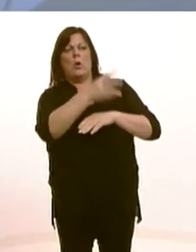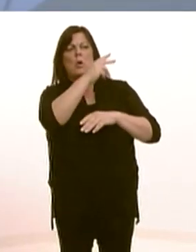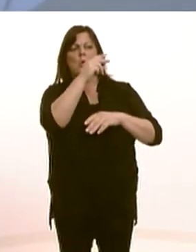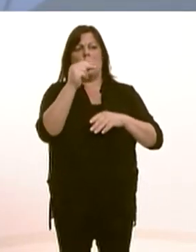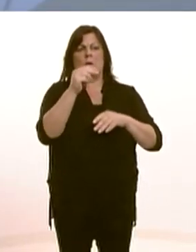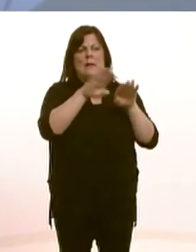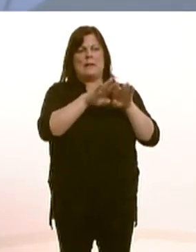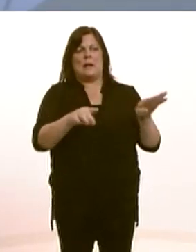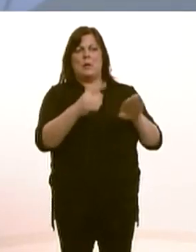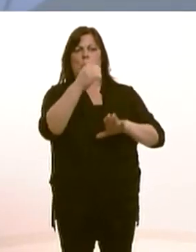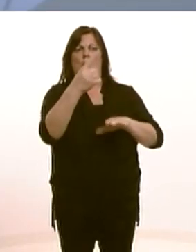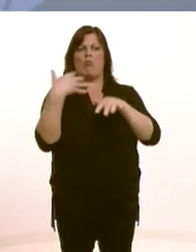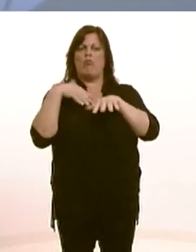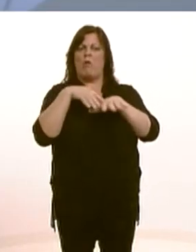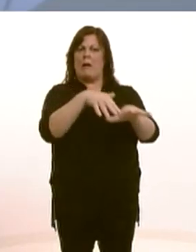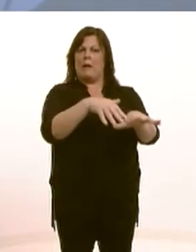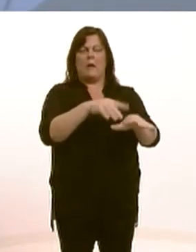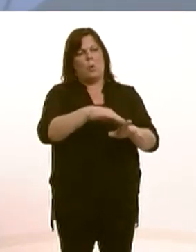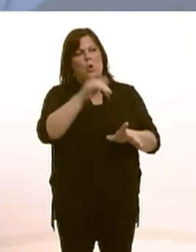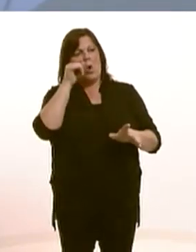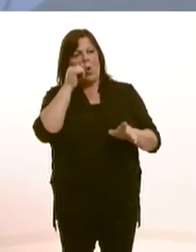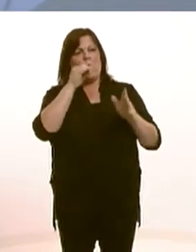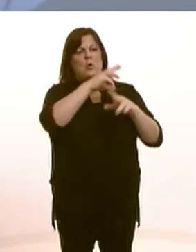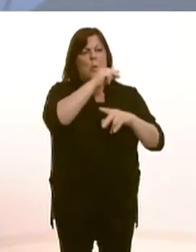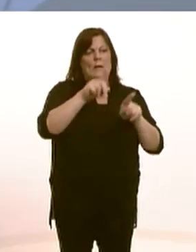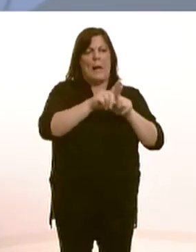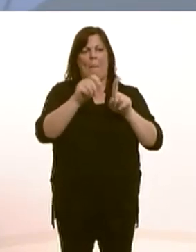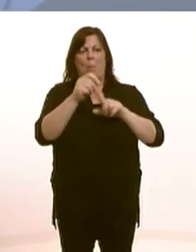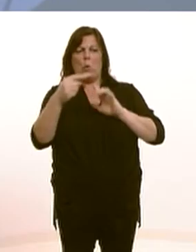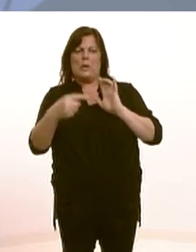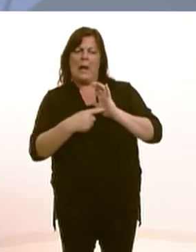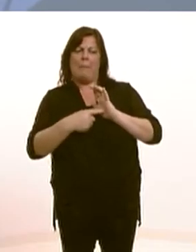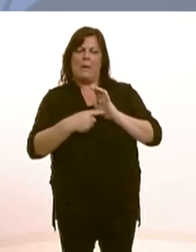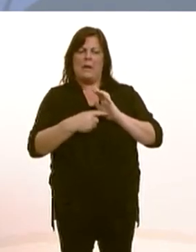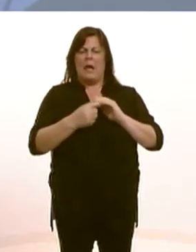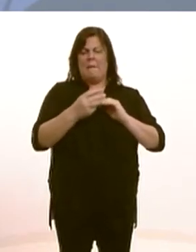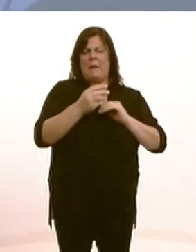One rally. Although Swansea, along with Port Talbot, have managed to resettle a very modest number